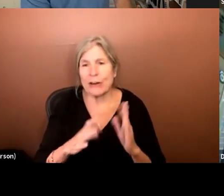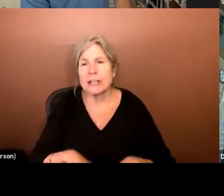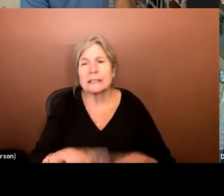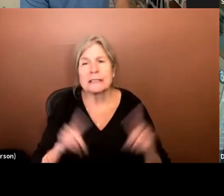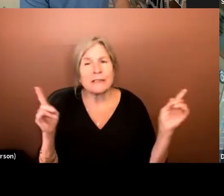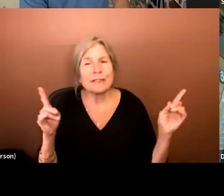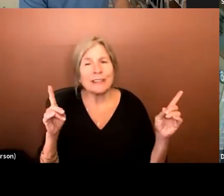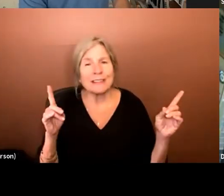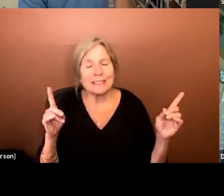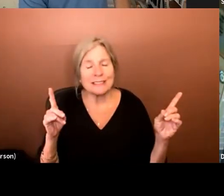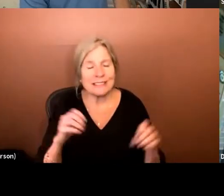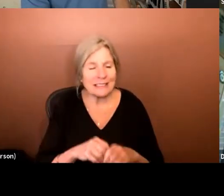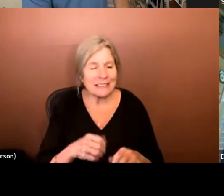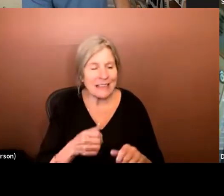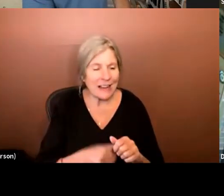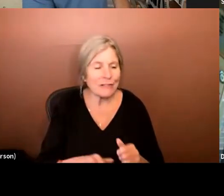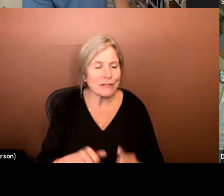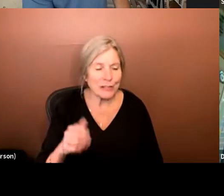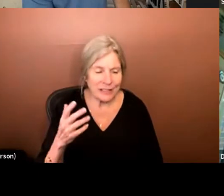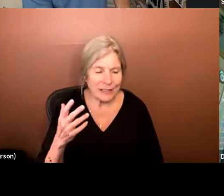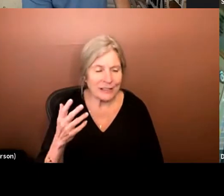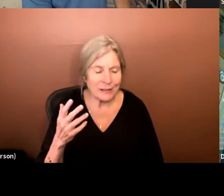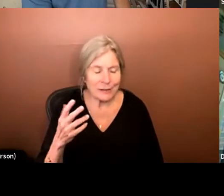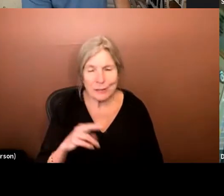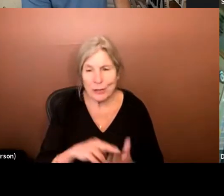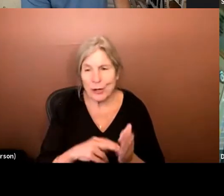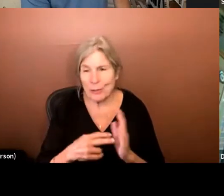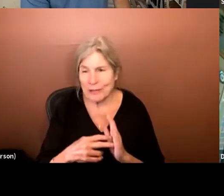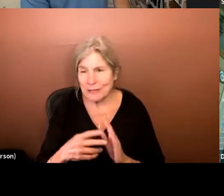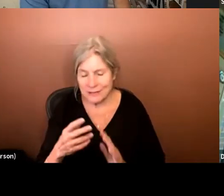purpose. And so we wanted to create a product